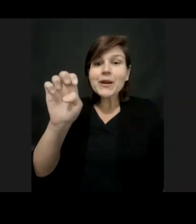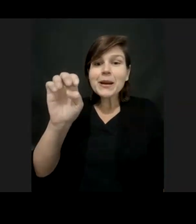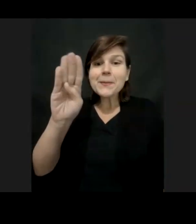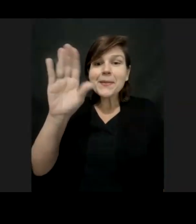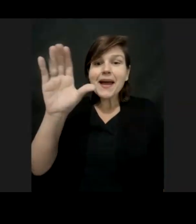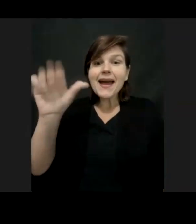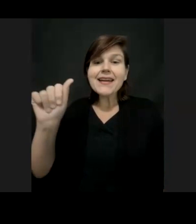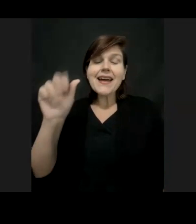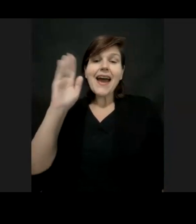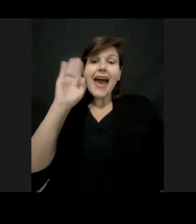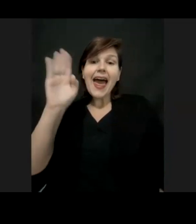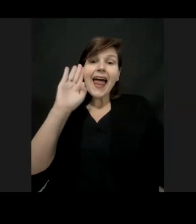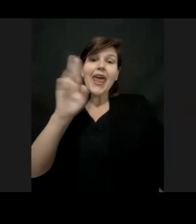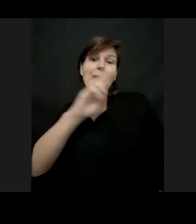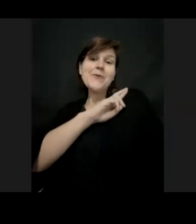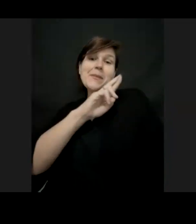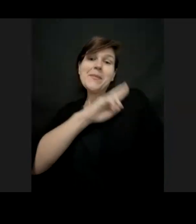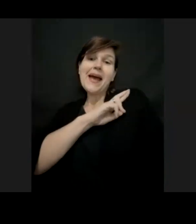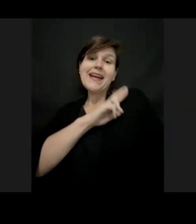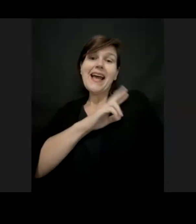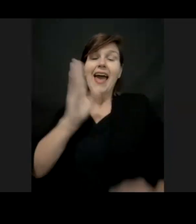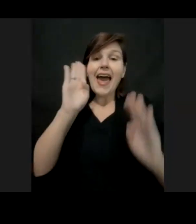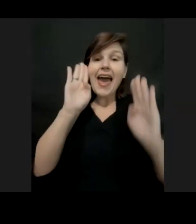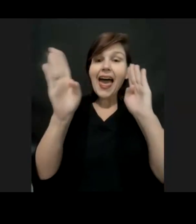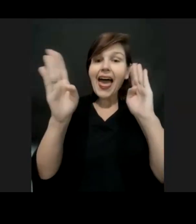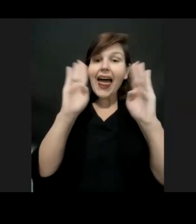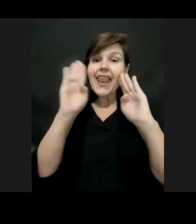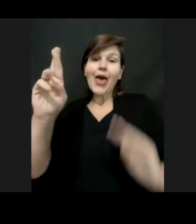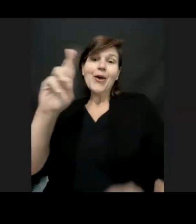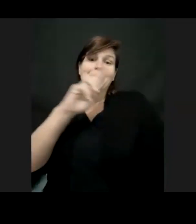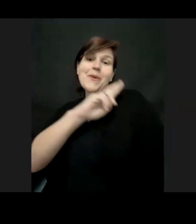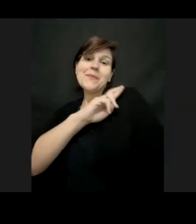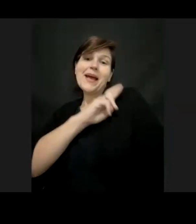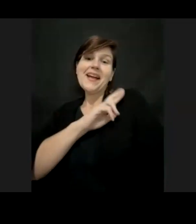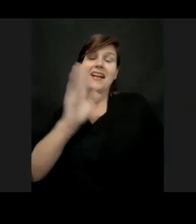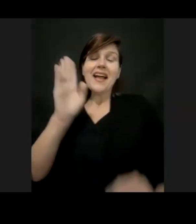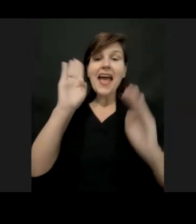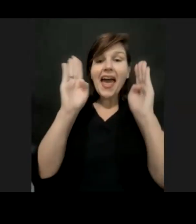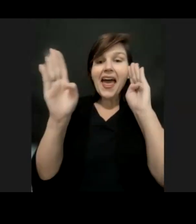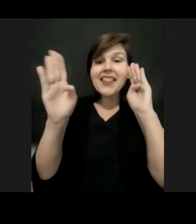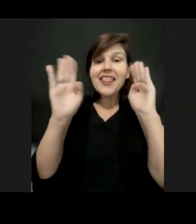Rebecca, whoop! Hello, hello, hello, Rebecca.